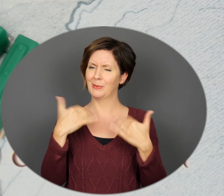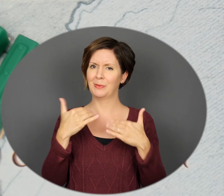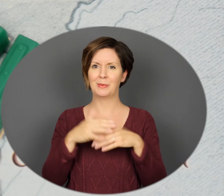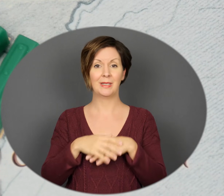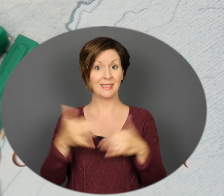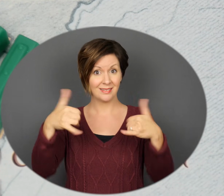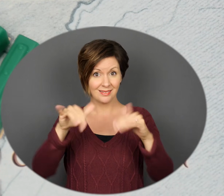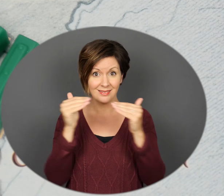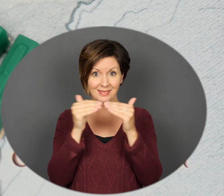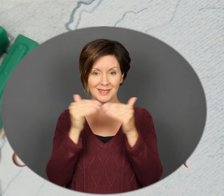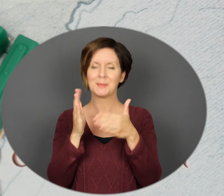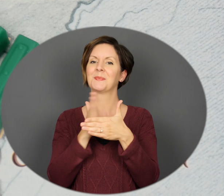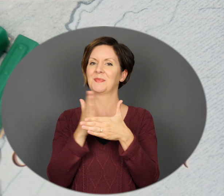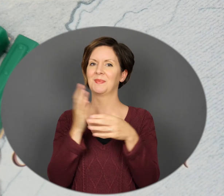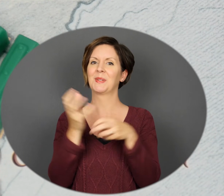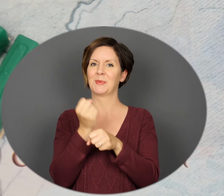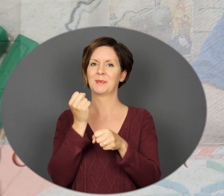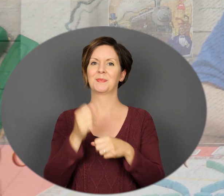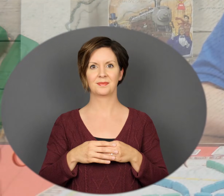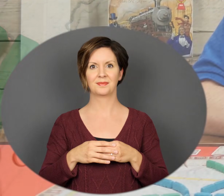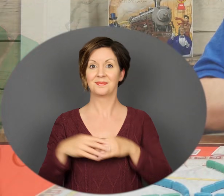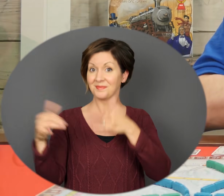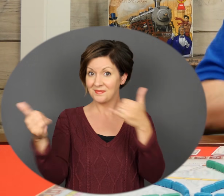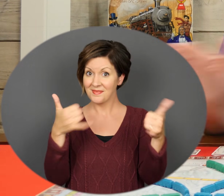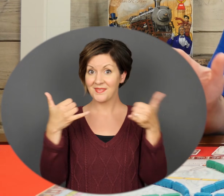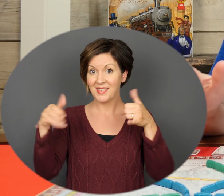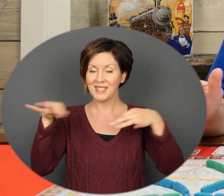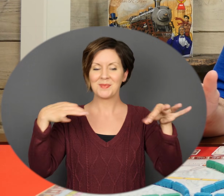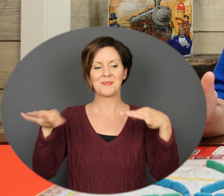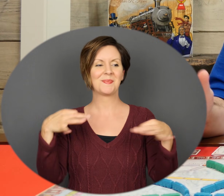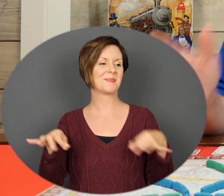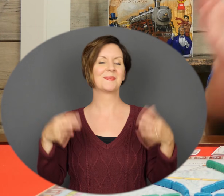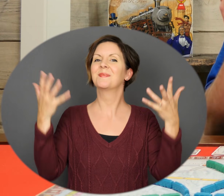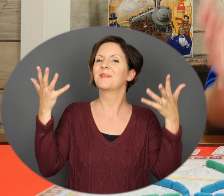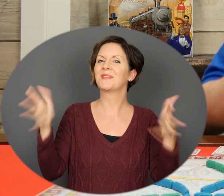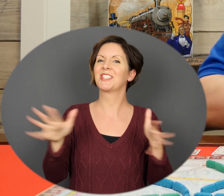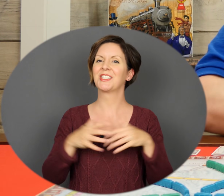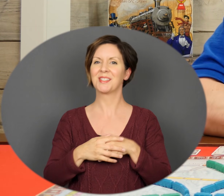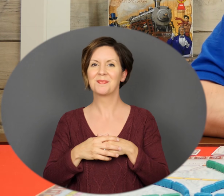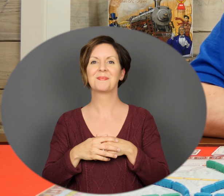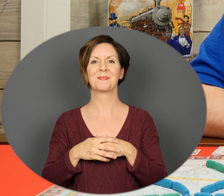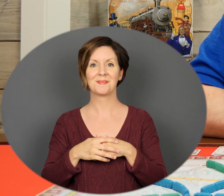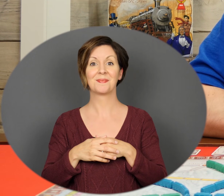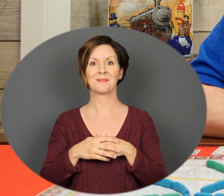then the tied players share the victory and that's everything you need to know to play Ticket to Ride.